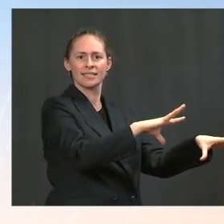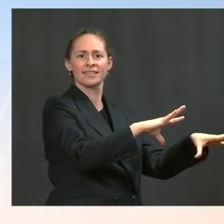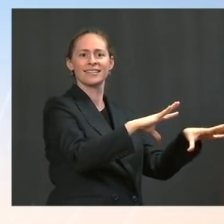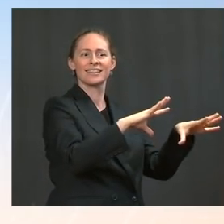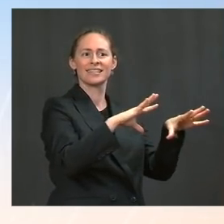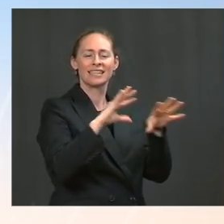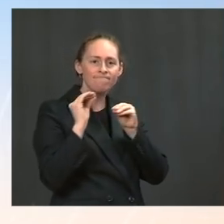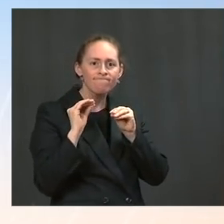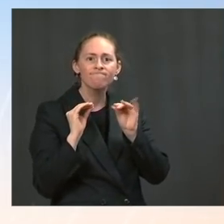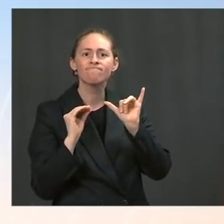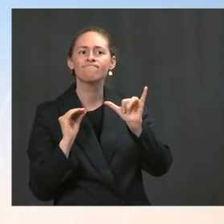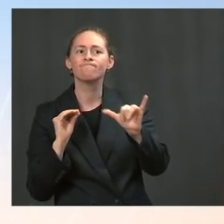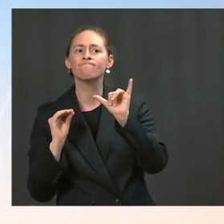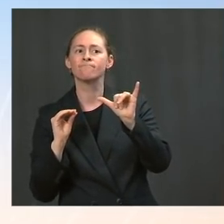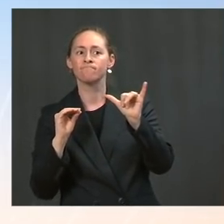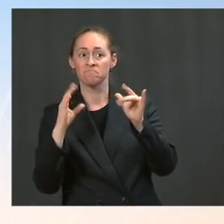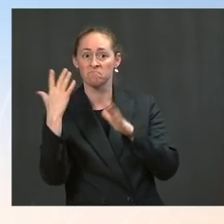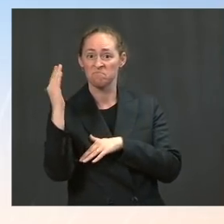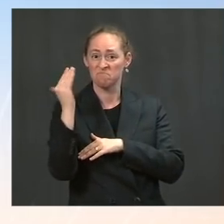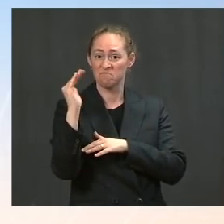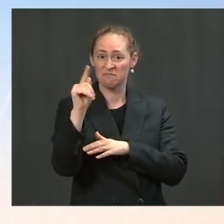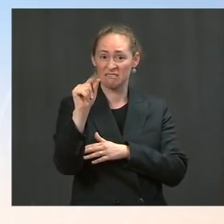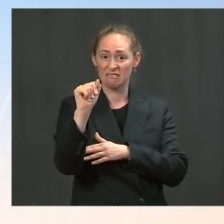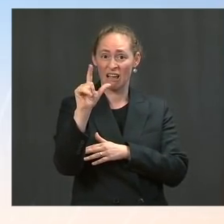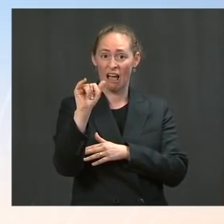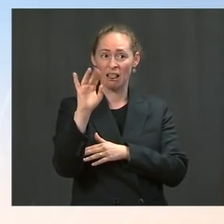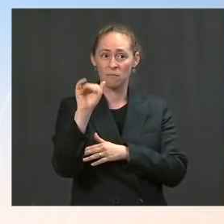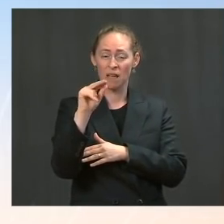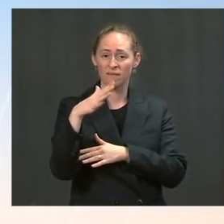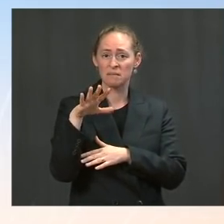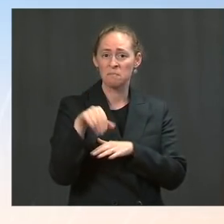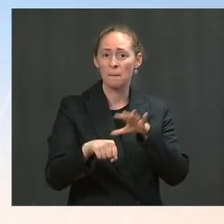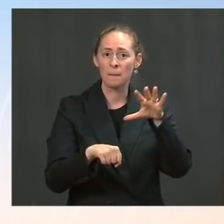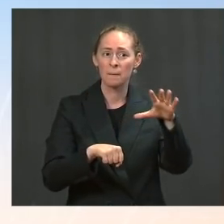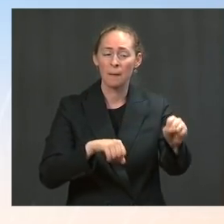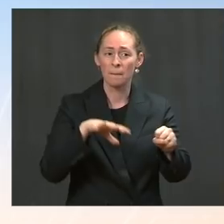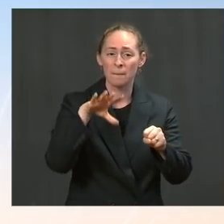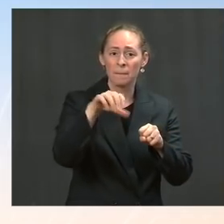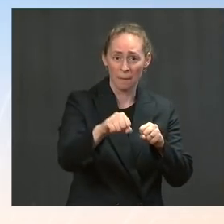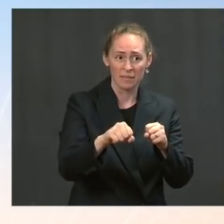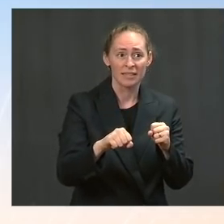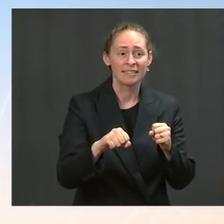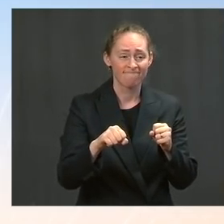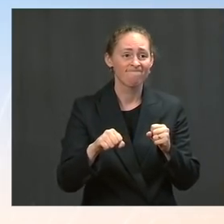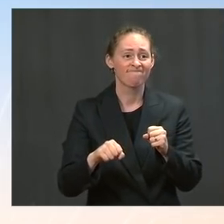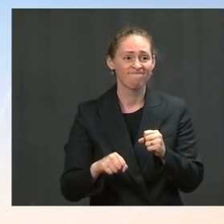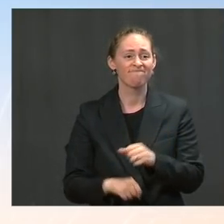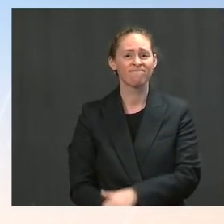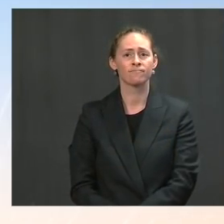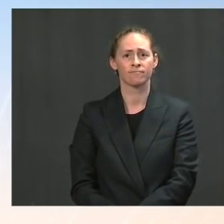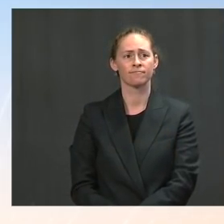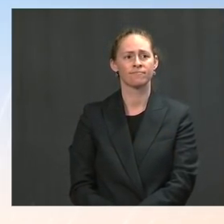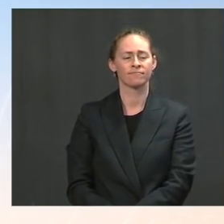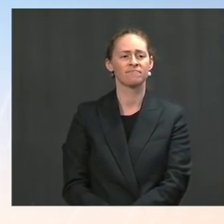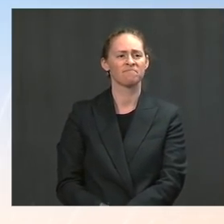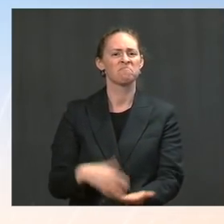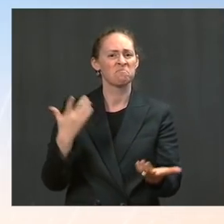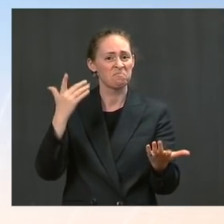he said the likelihood that there was going to be the Taliban overrunning everything and owning the whole country is "highly unlikely." Does the administration still believe